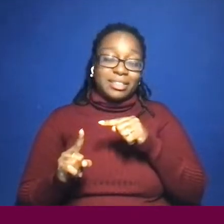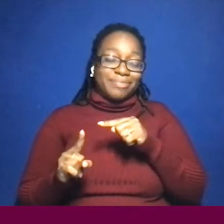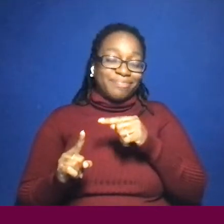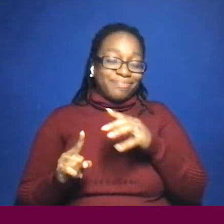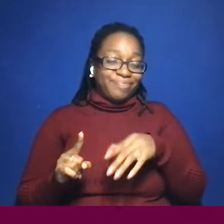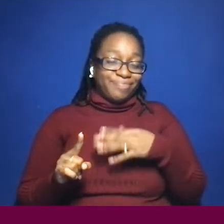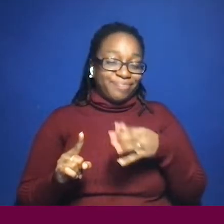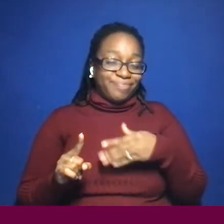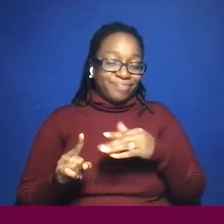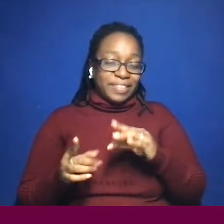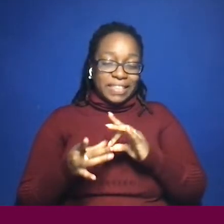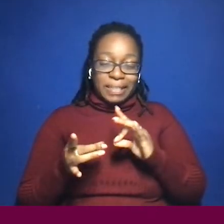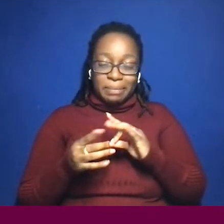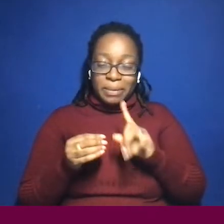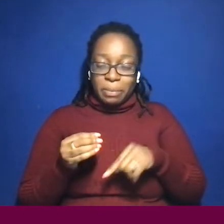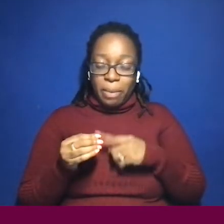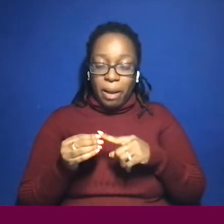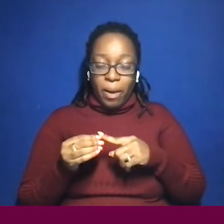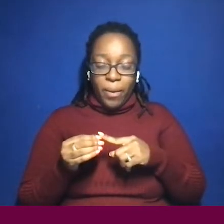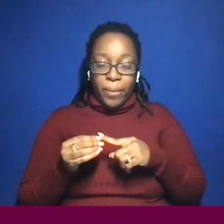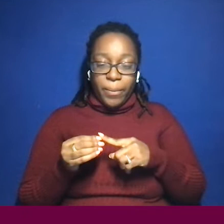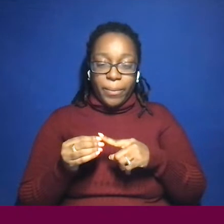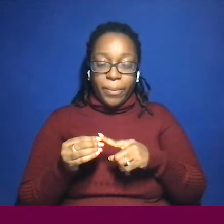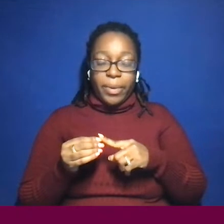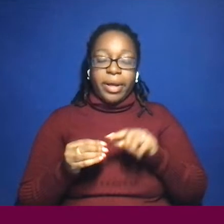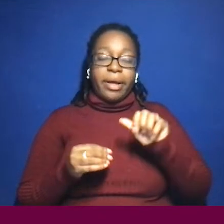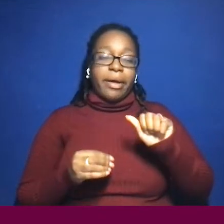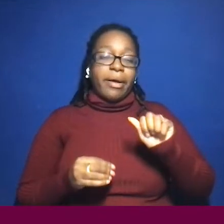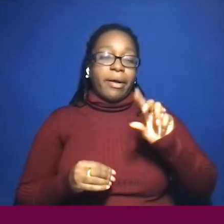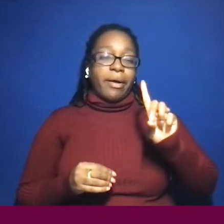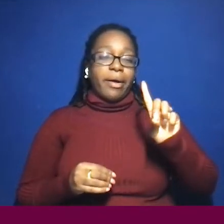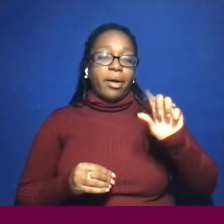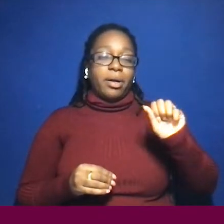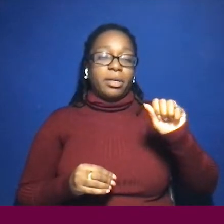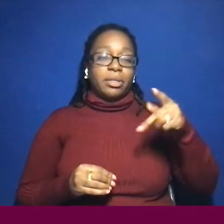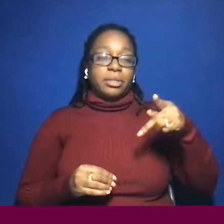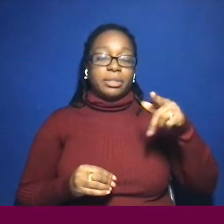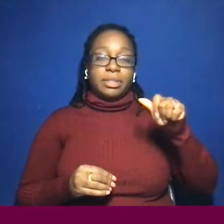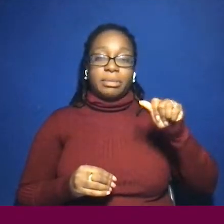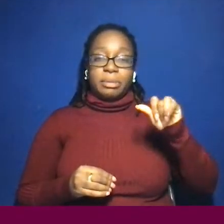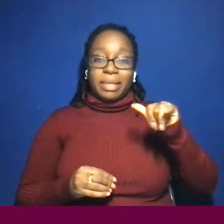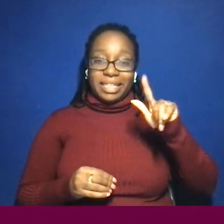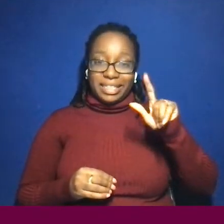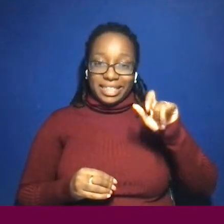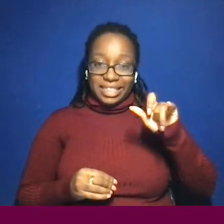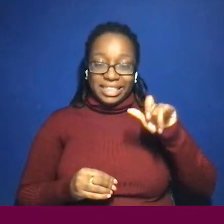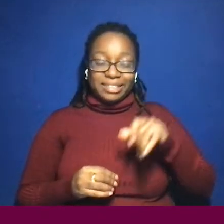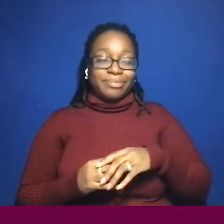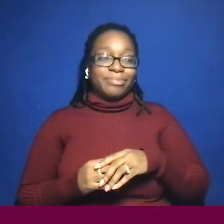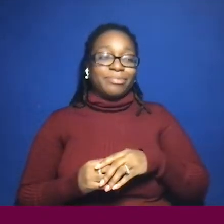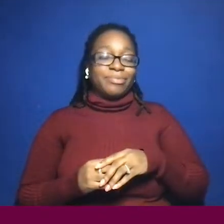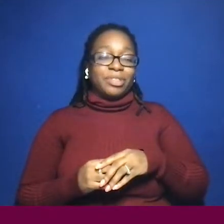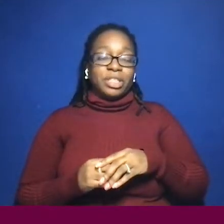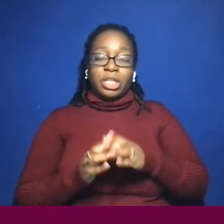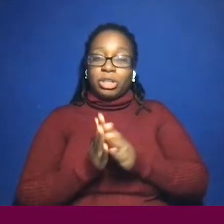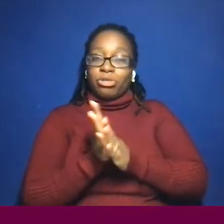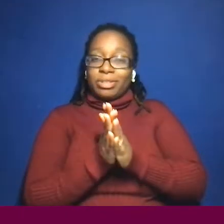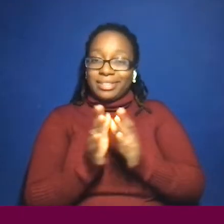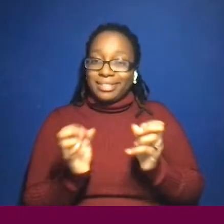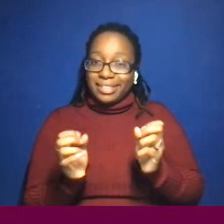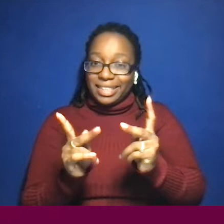the adaptability, the resilience, the innovation, the creativity of people who live with